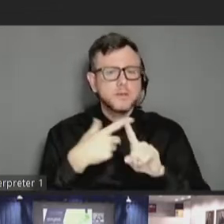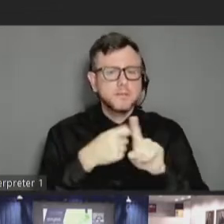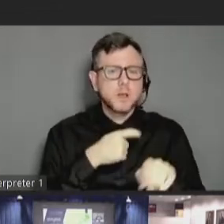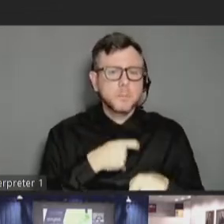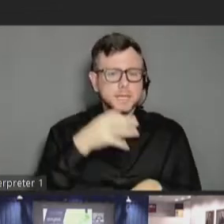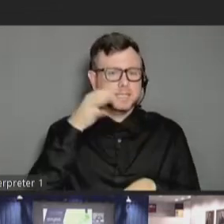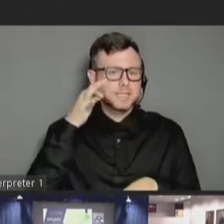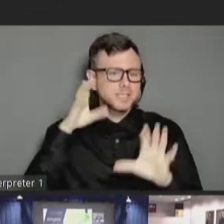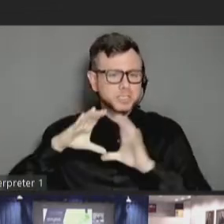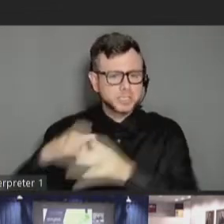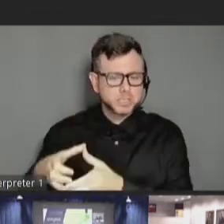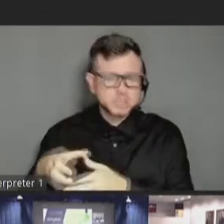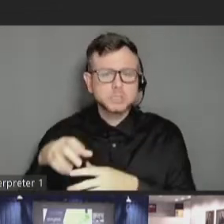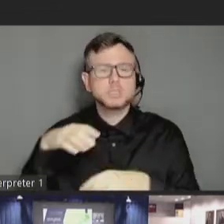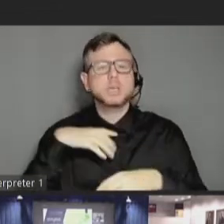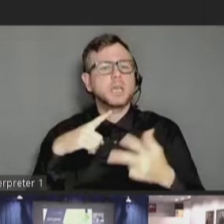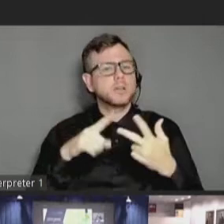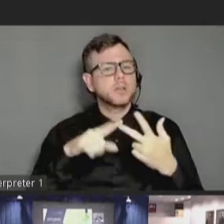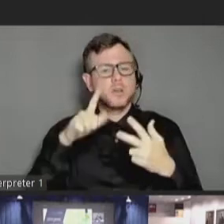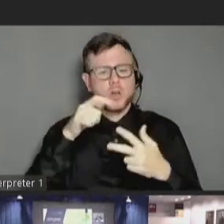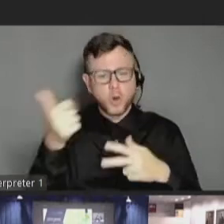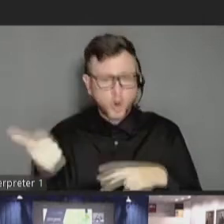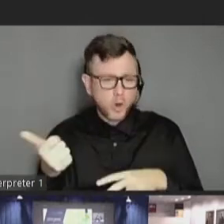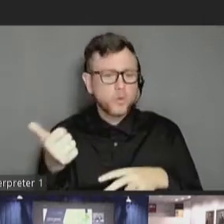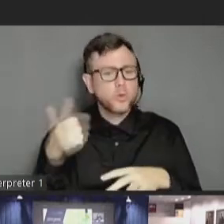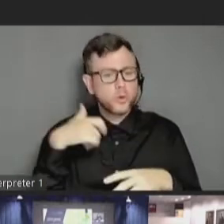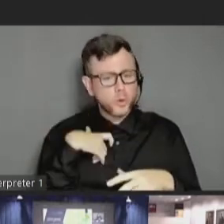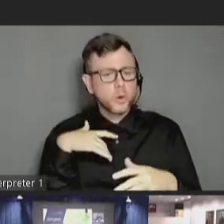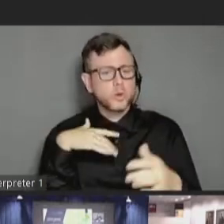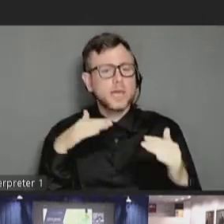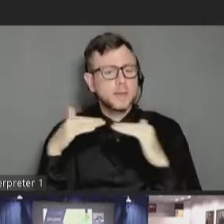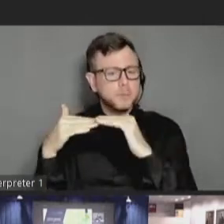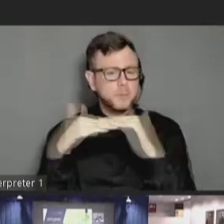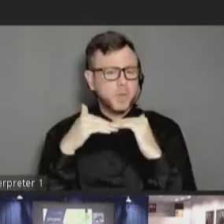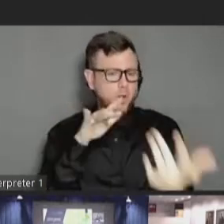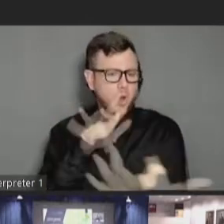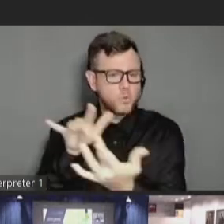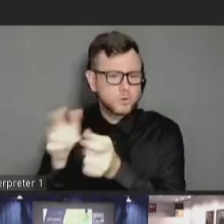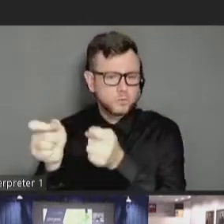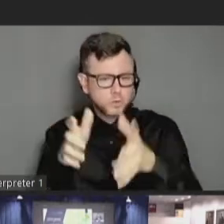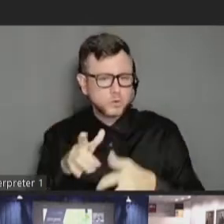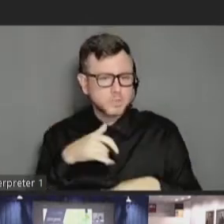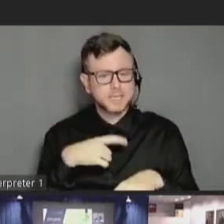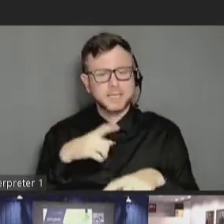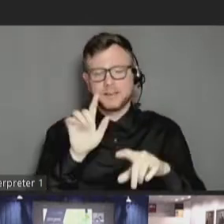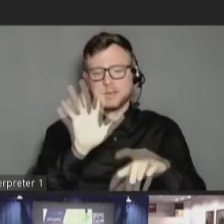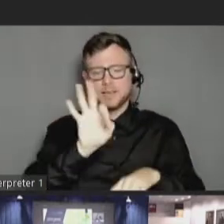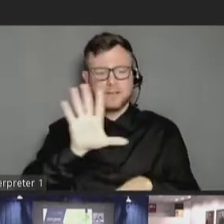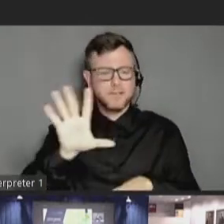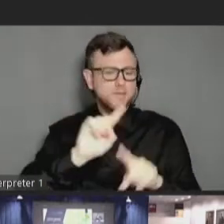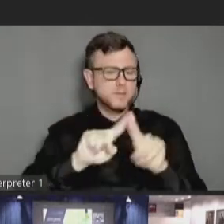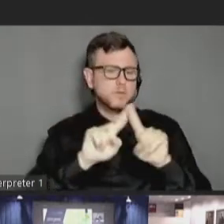95 different work titles that identify with the values, roles, and leadership of CHWs.